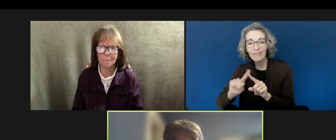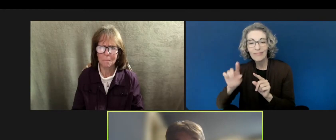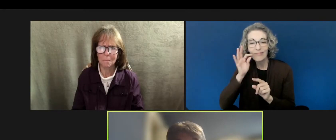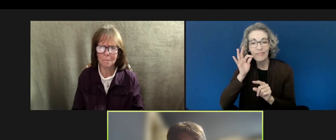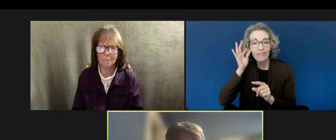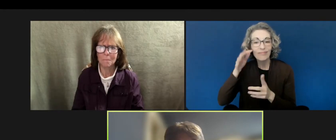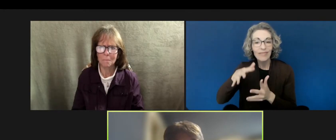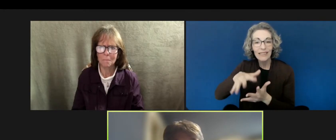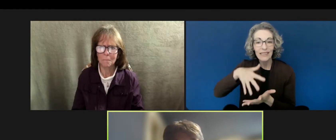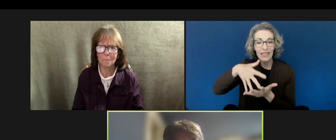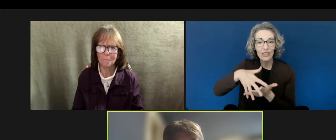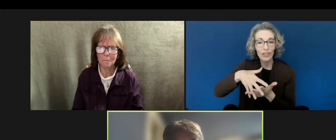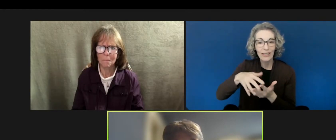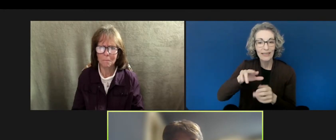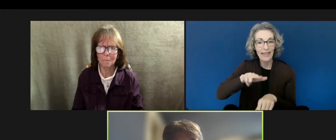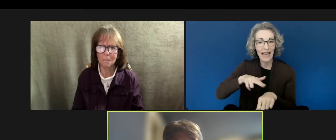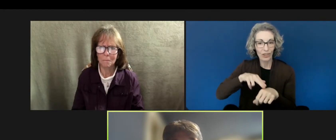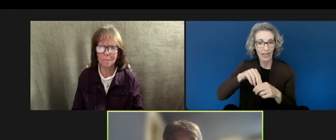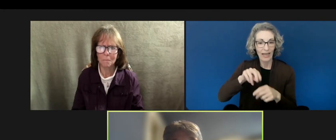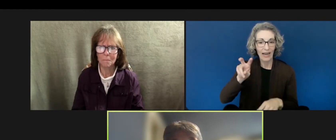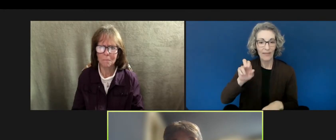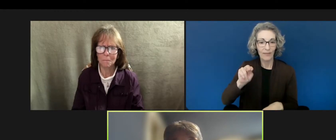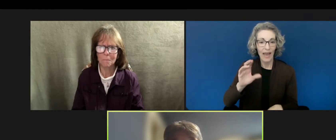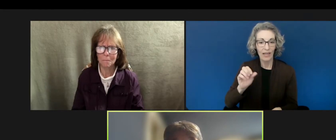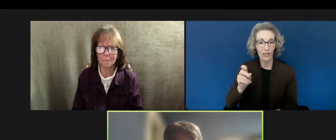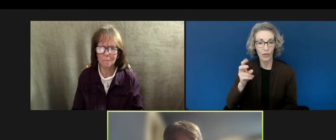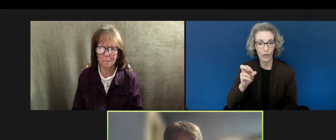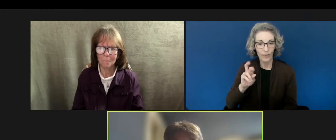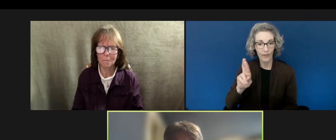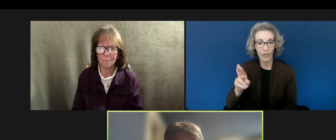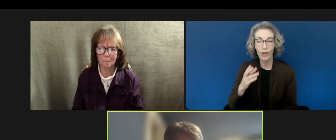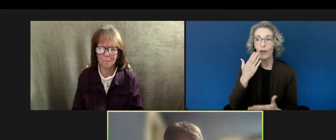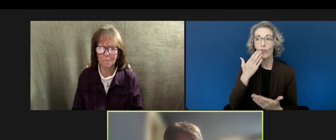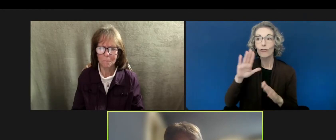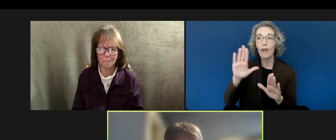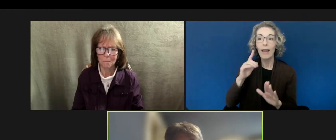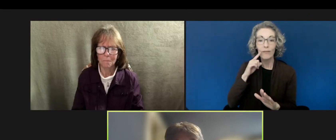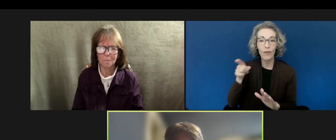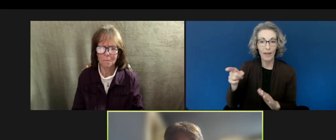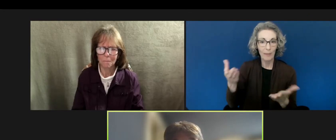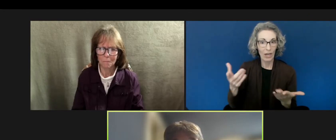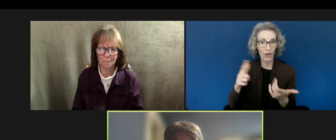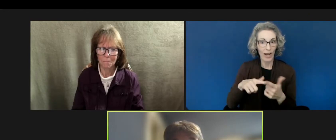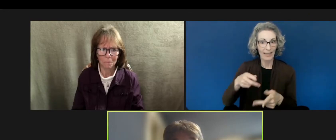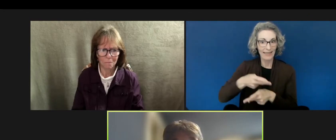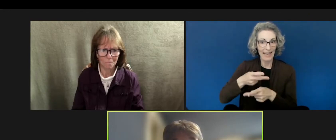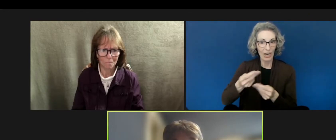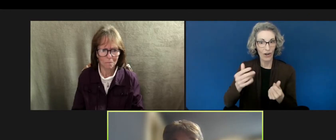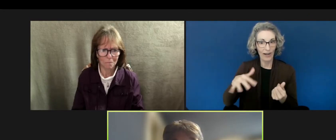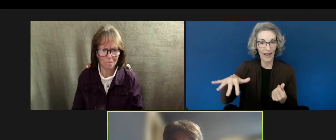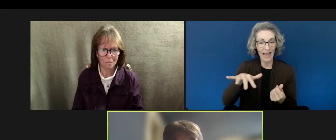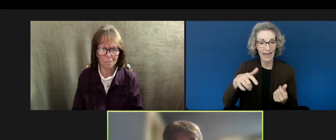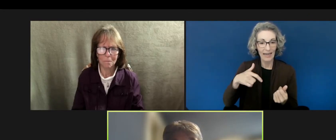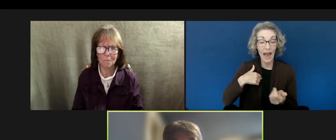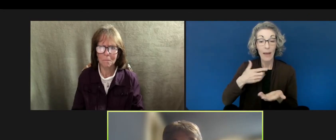Grateful to live here, and for them to take care of the land for so many years. So I'm part of the Alone in the Ring team,